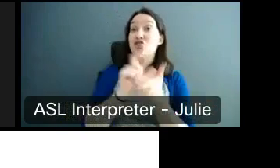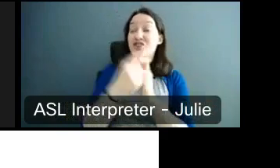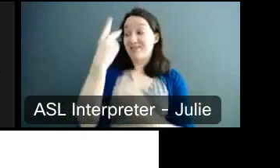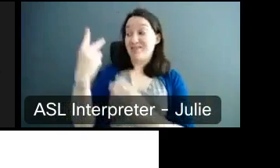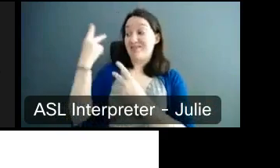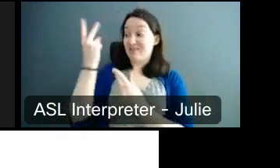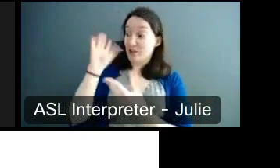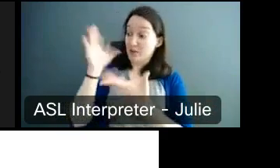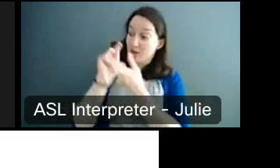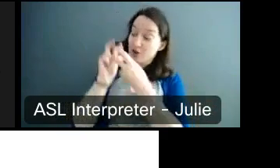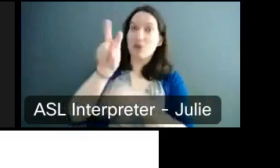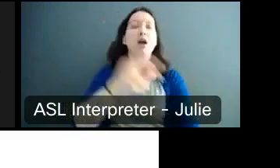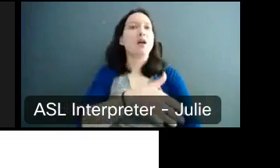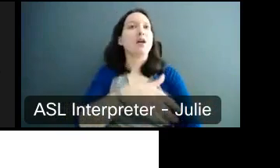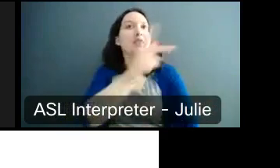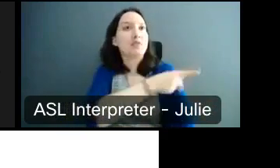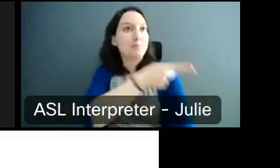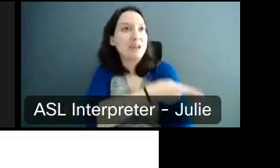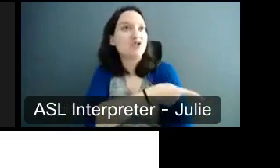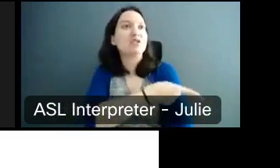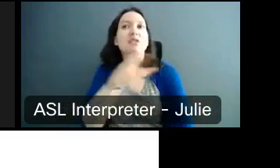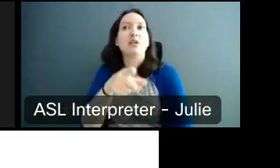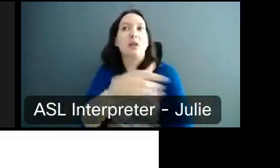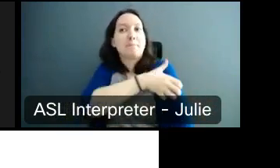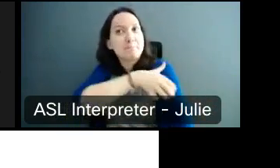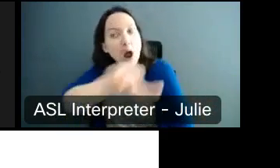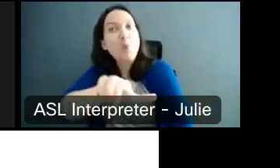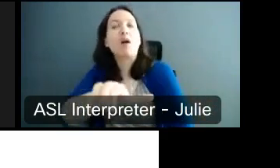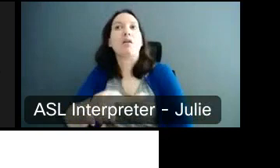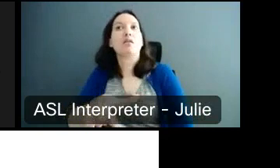Ours not people who pass through that. They're, they really be.